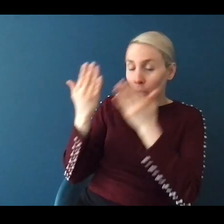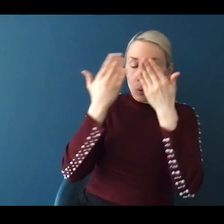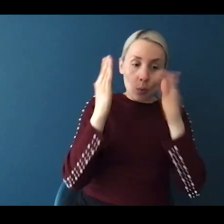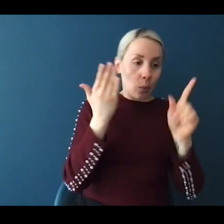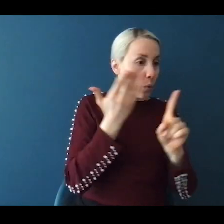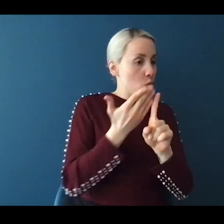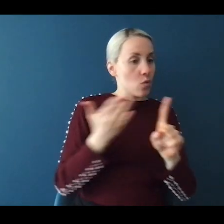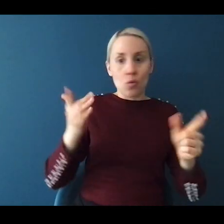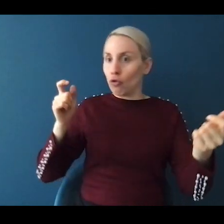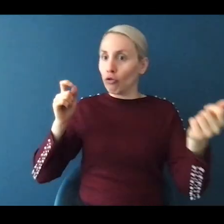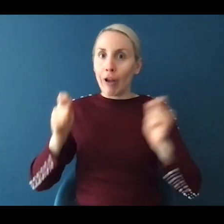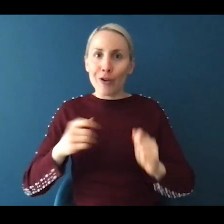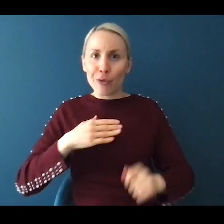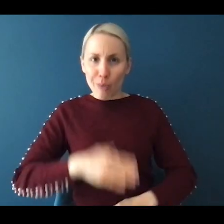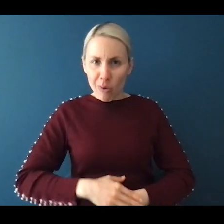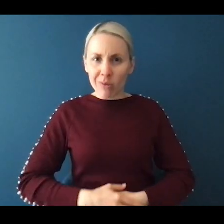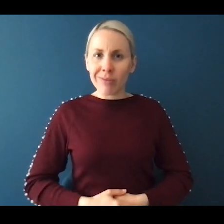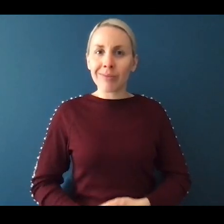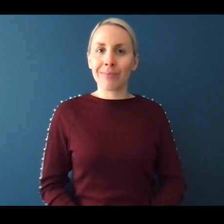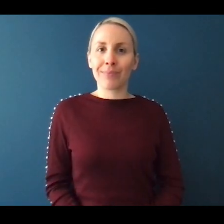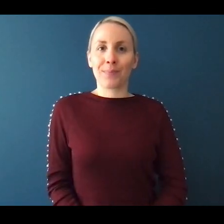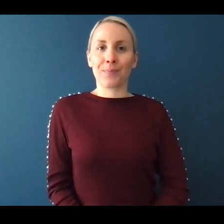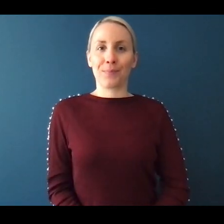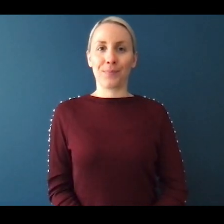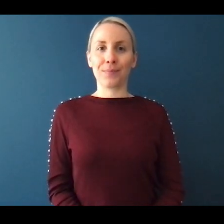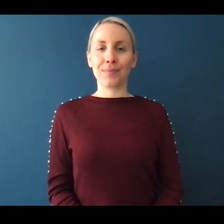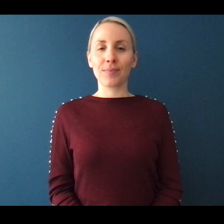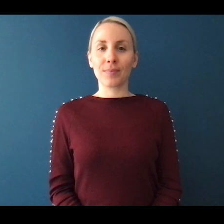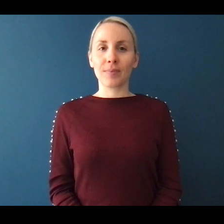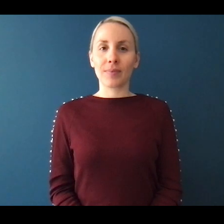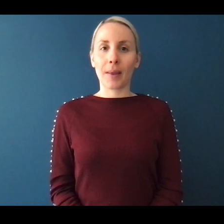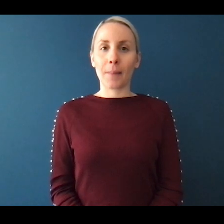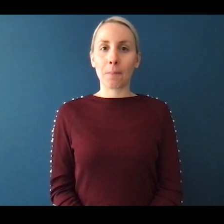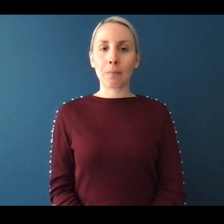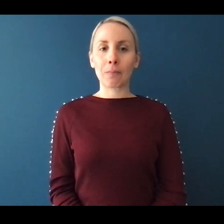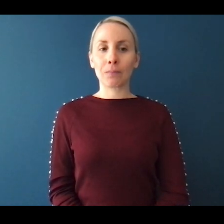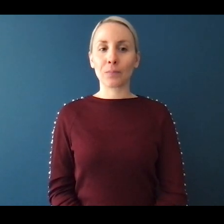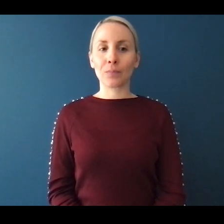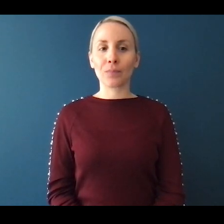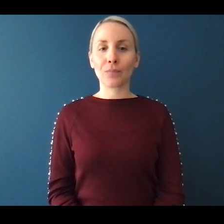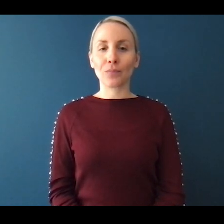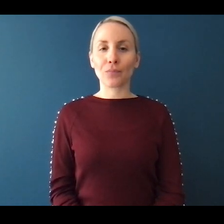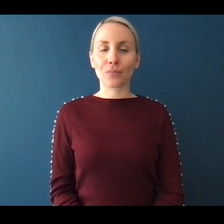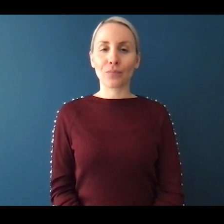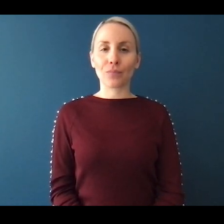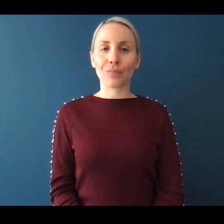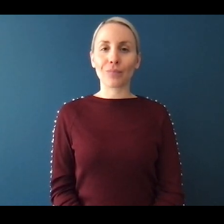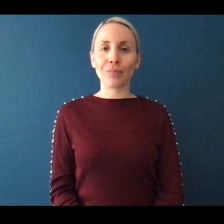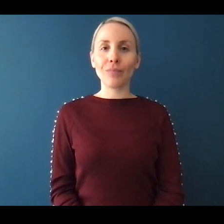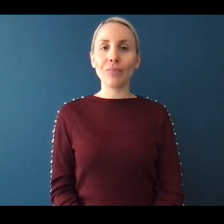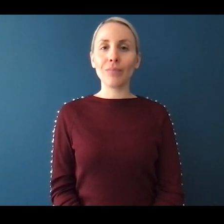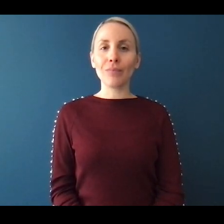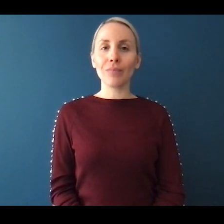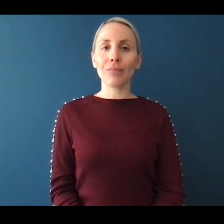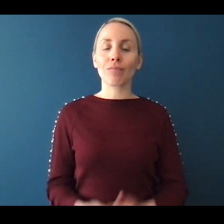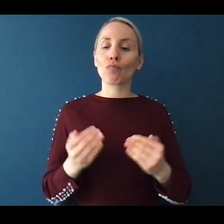take it in a new direction. And I think that kind of leads us to the next question as well